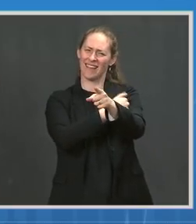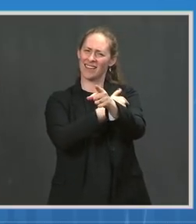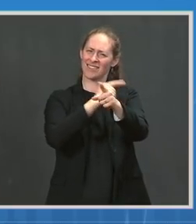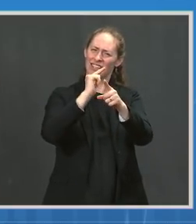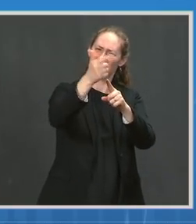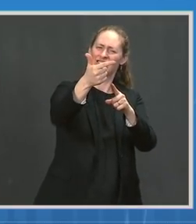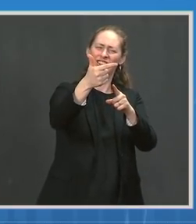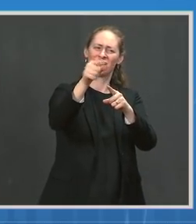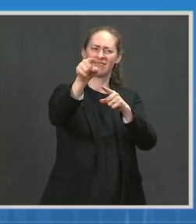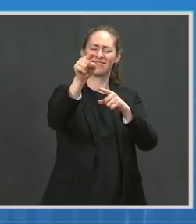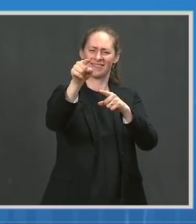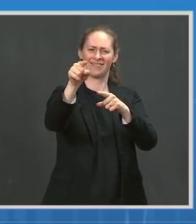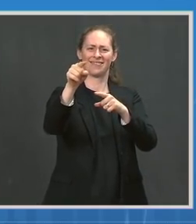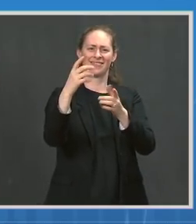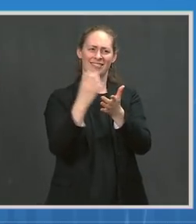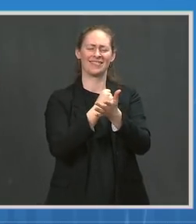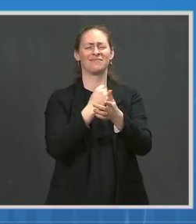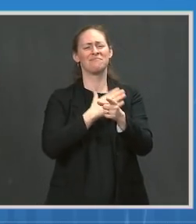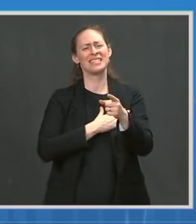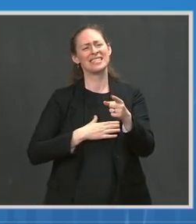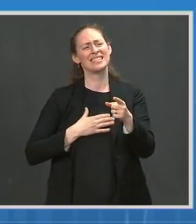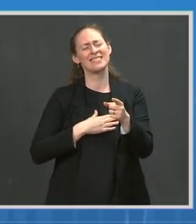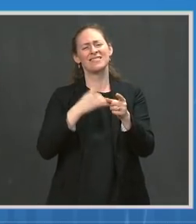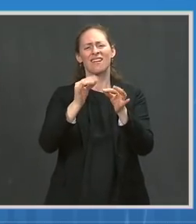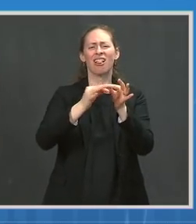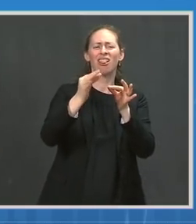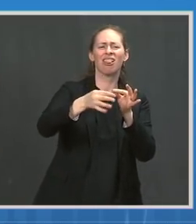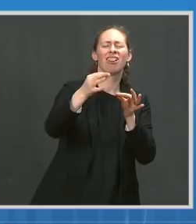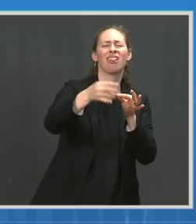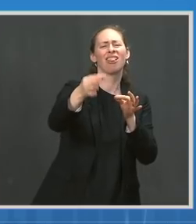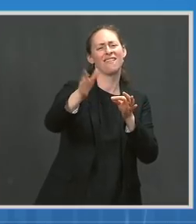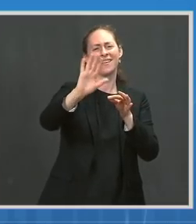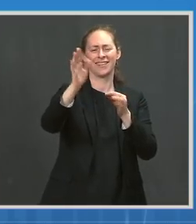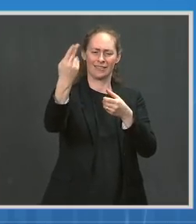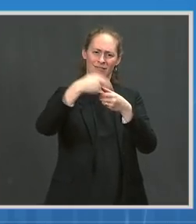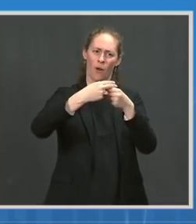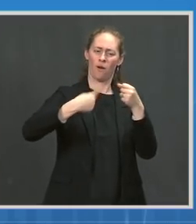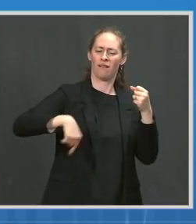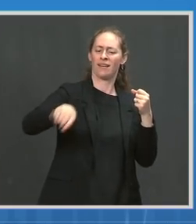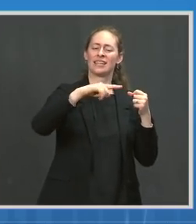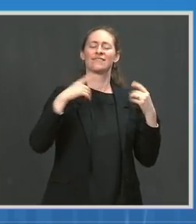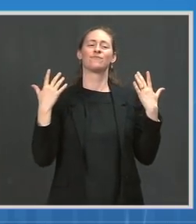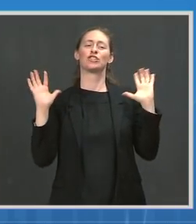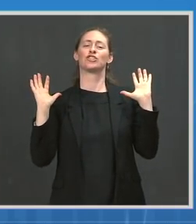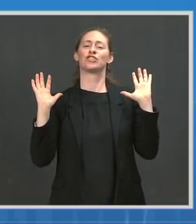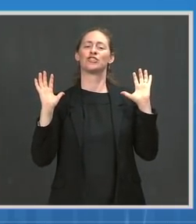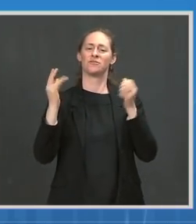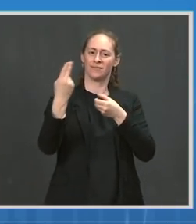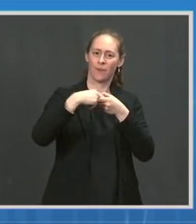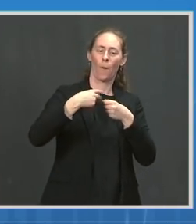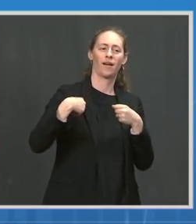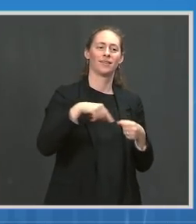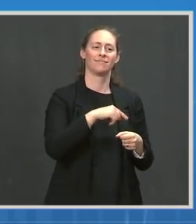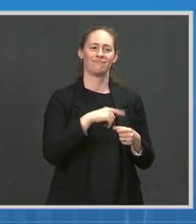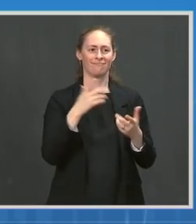So please join that -- join that group of people who have done what Dr. Fauci has said, done their homework, looked at the data